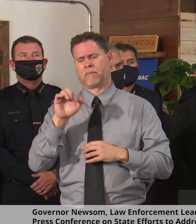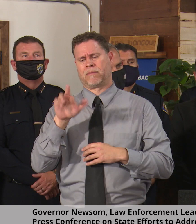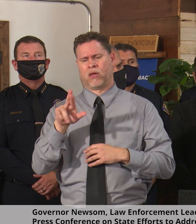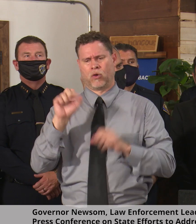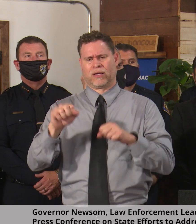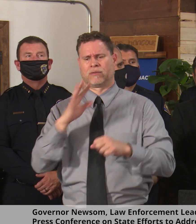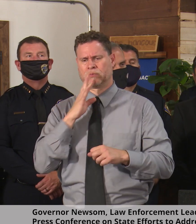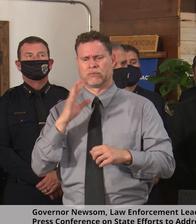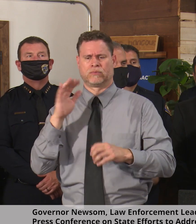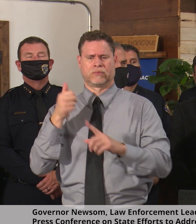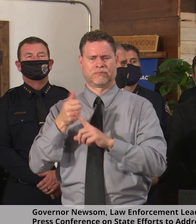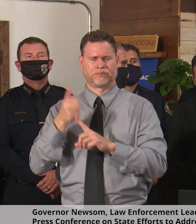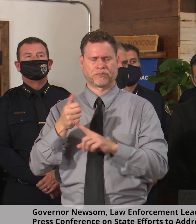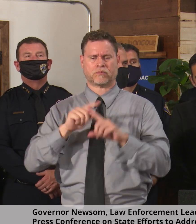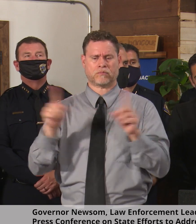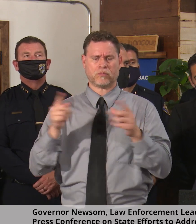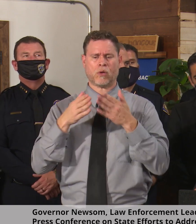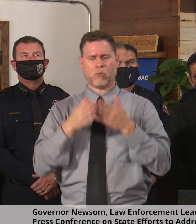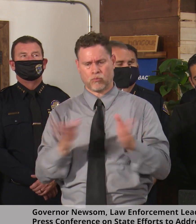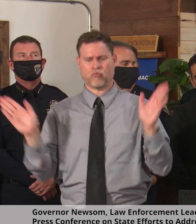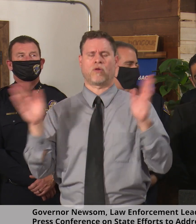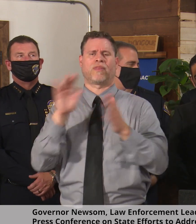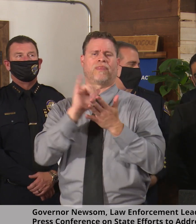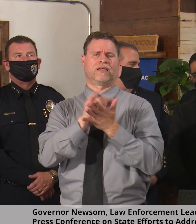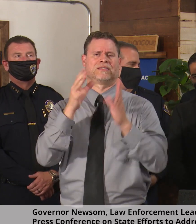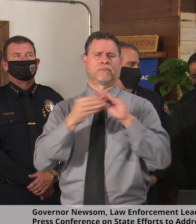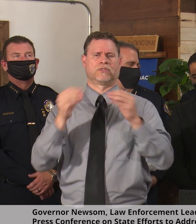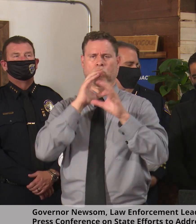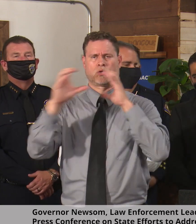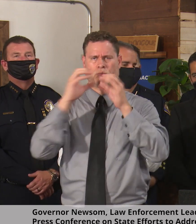wishes to do so but more broadly that's the message I want to communicate and I'm recording.